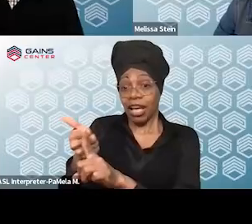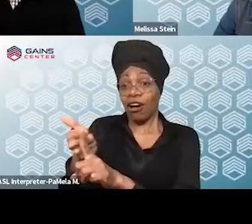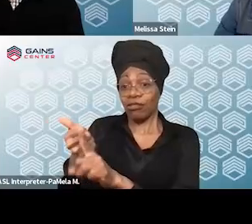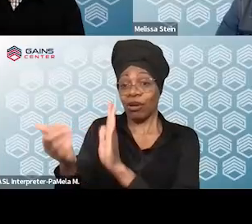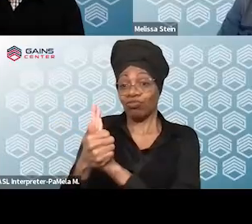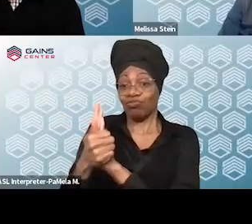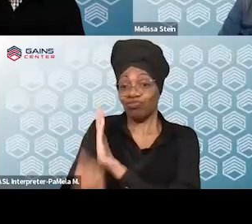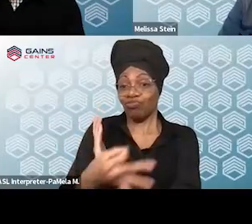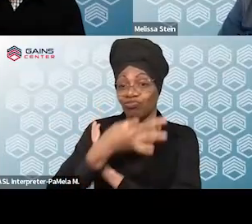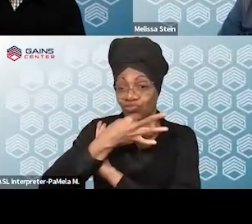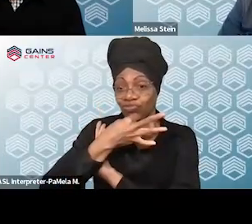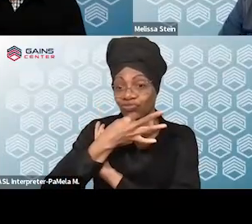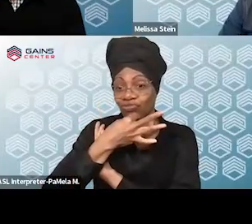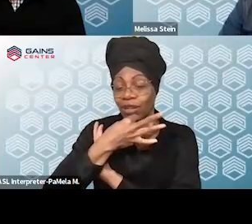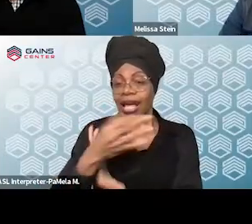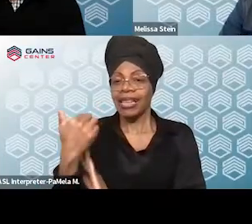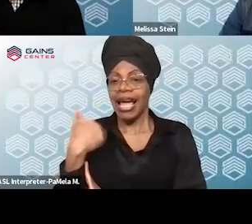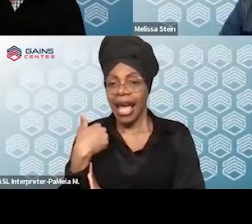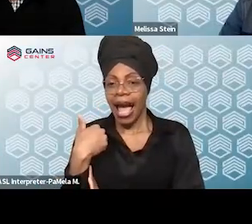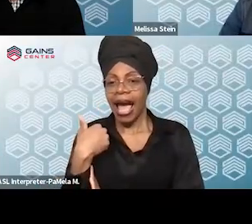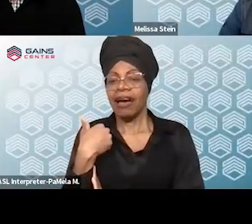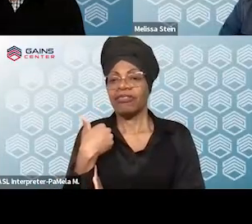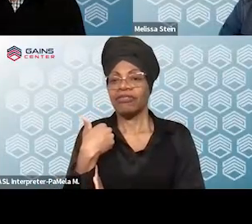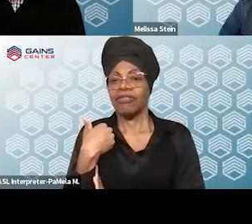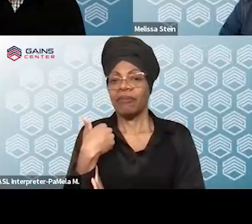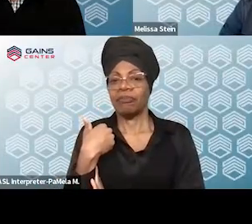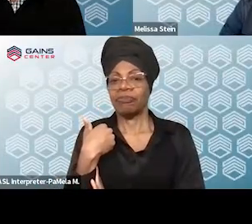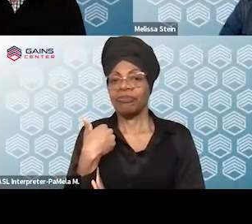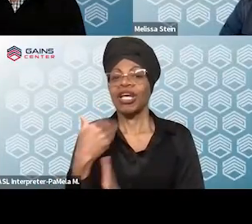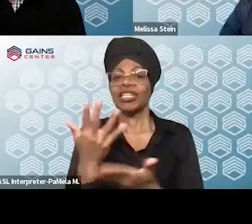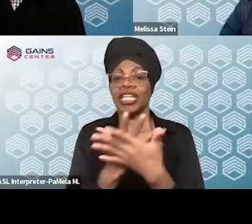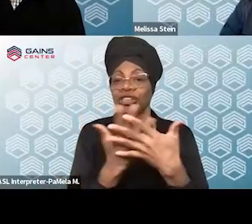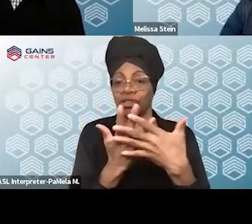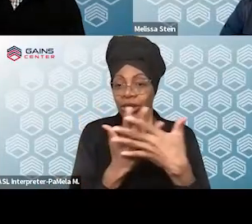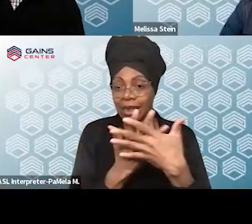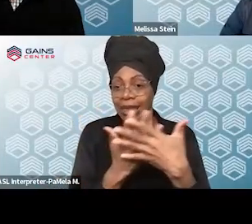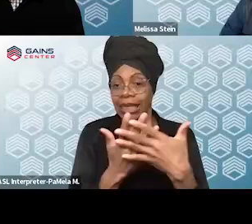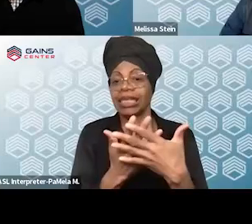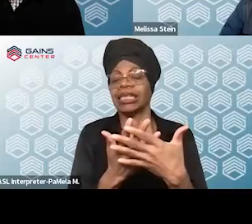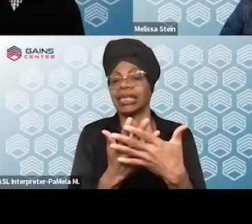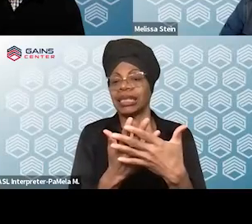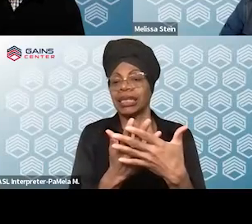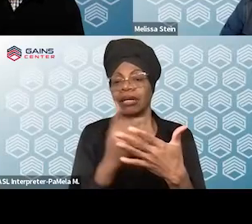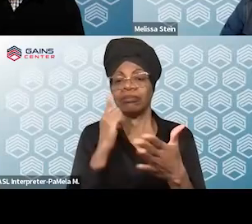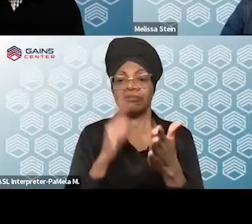but, so there are three screens that are validated and are good screens. First is ACEs, also known